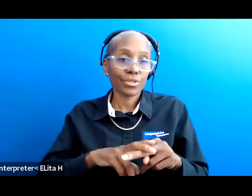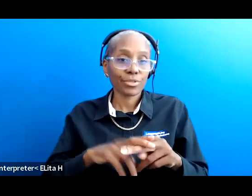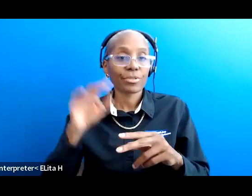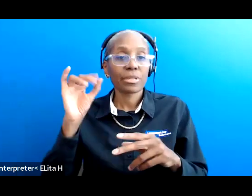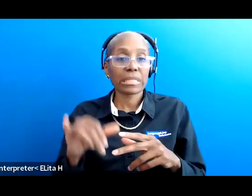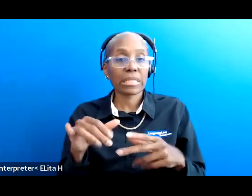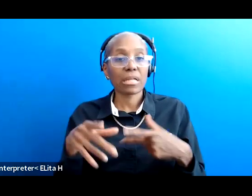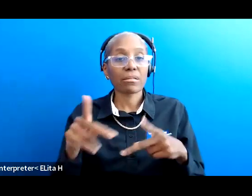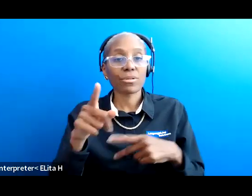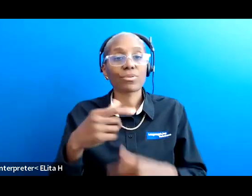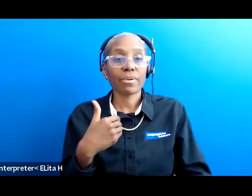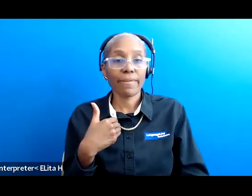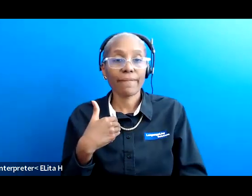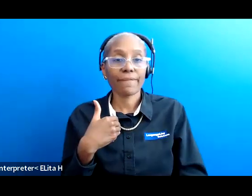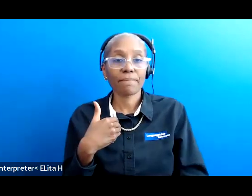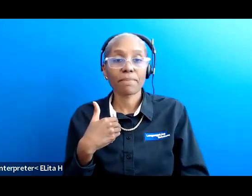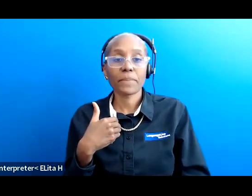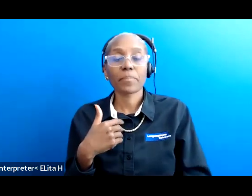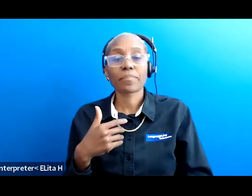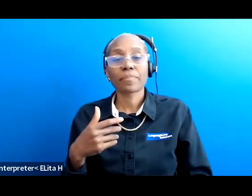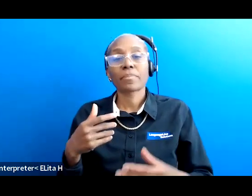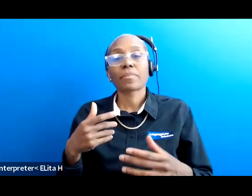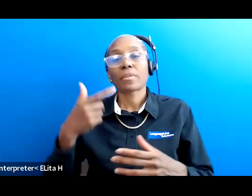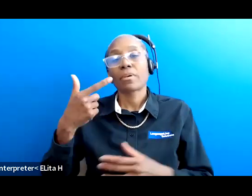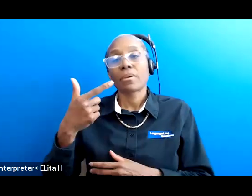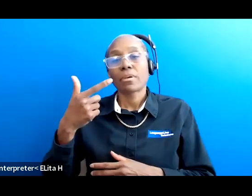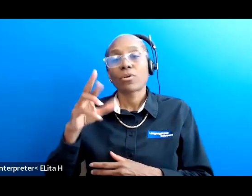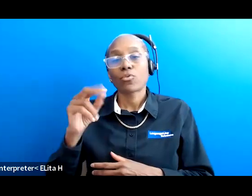lets you have gravity to help drop the stool out of your body.